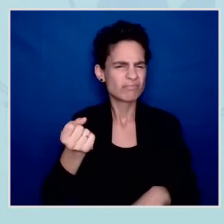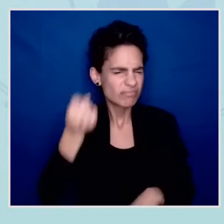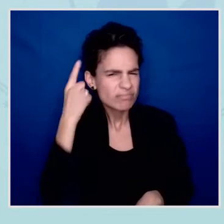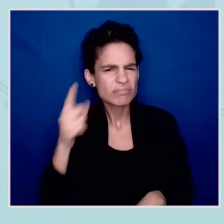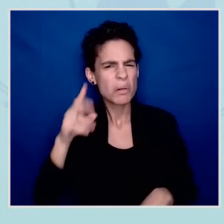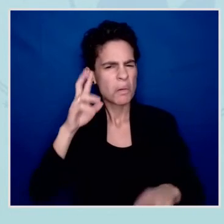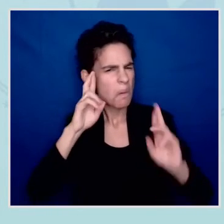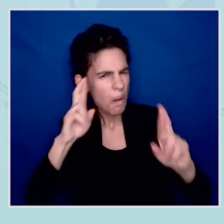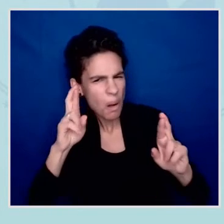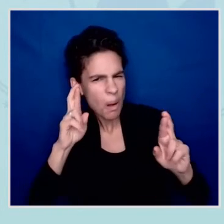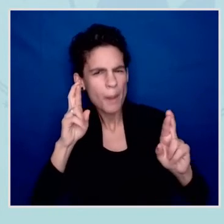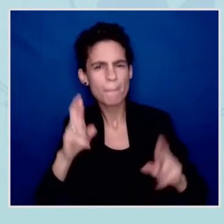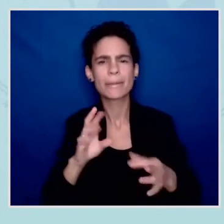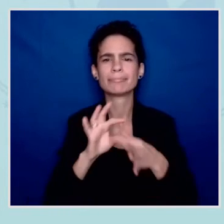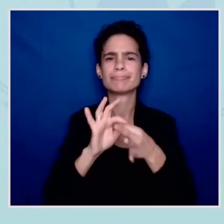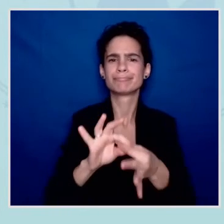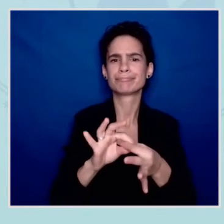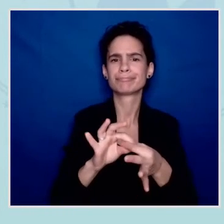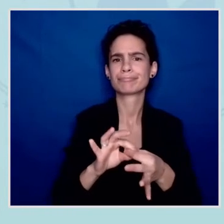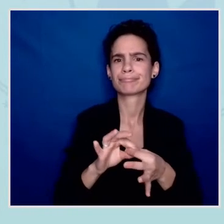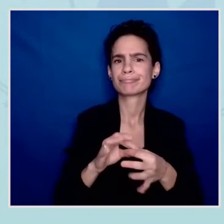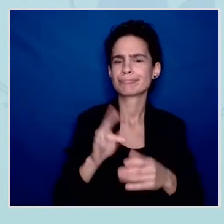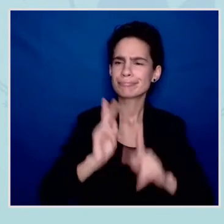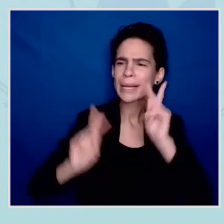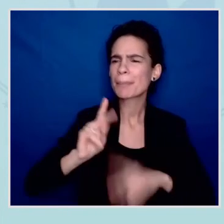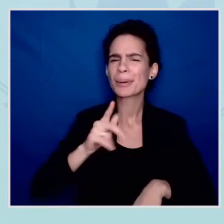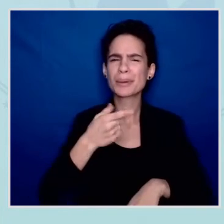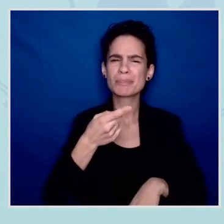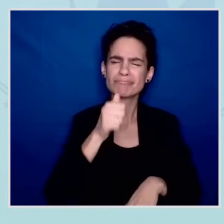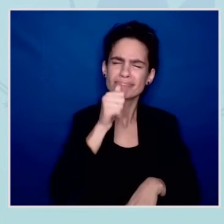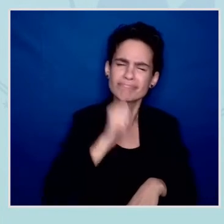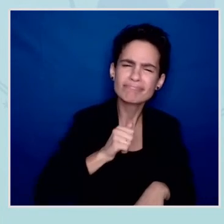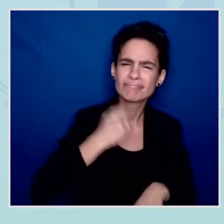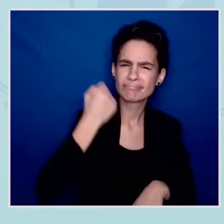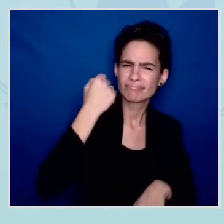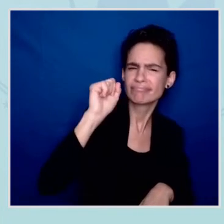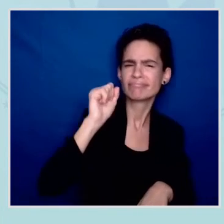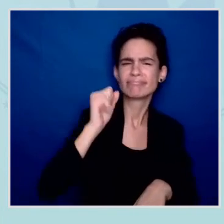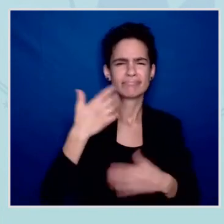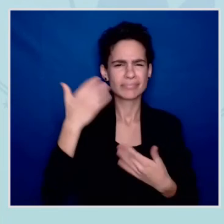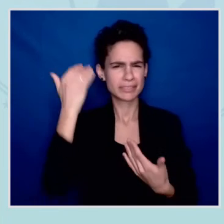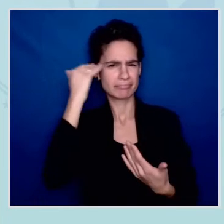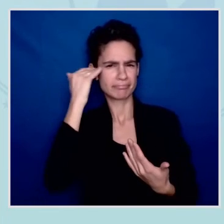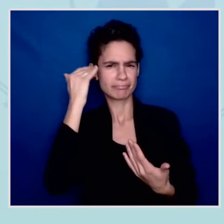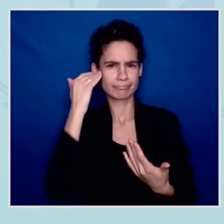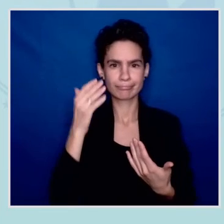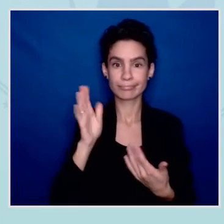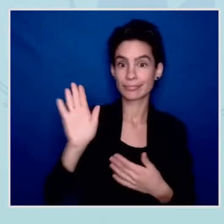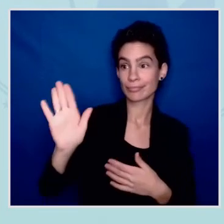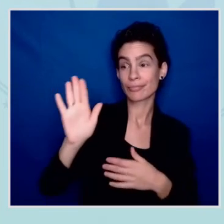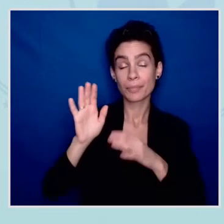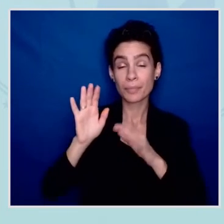SURVIVOR HIMSELF, DIAGNOSED AND TREATED WHILE HE WAS WORKING ON